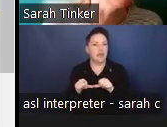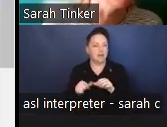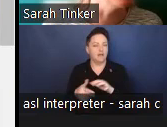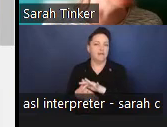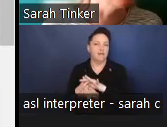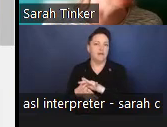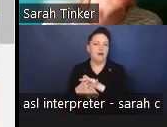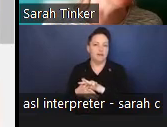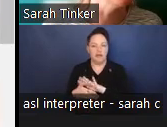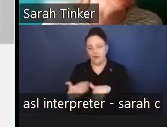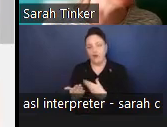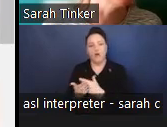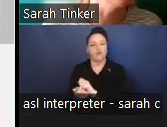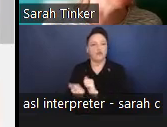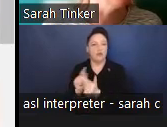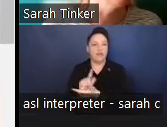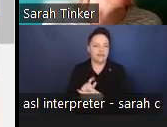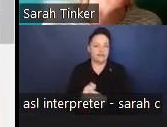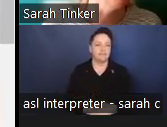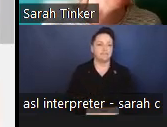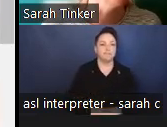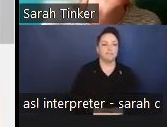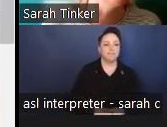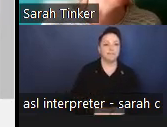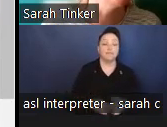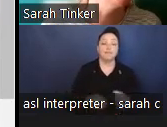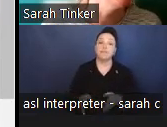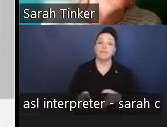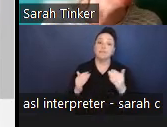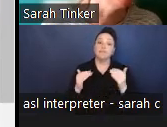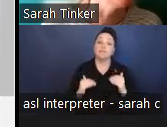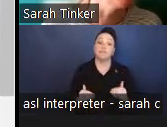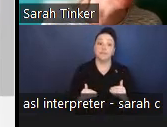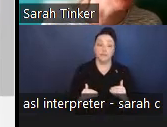Couple other things that are new is a page with information about helping your language so this